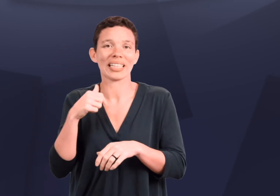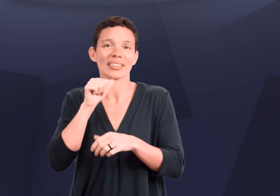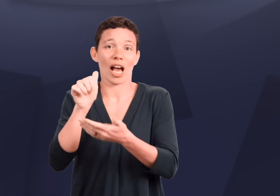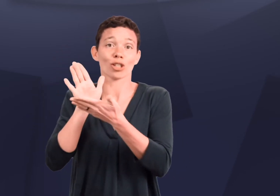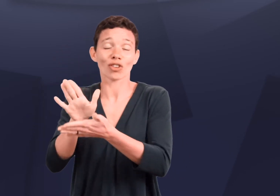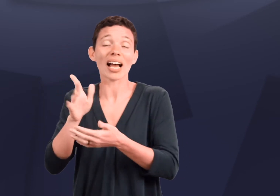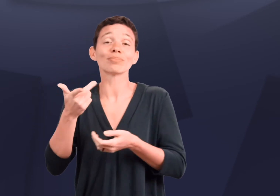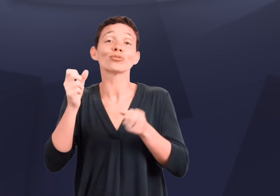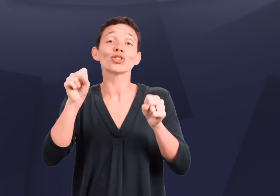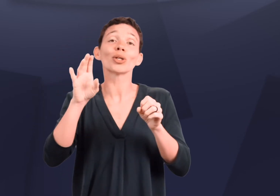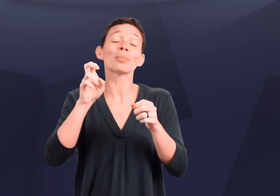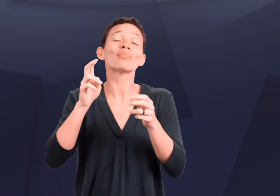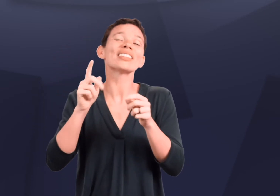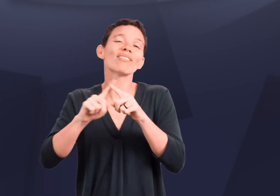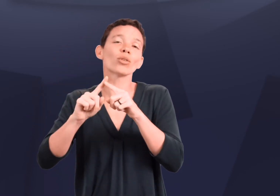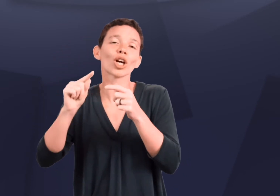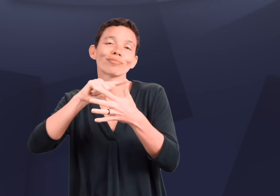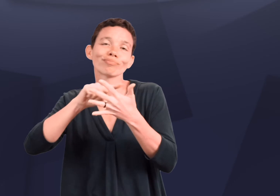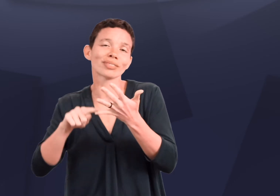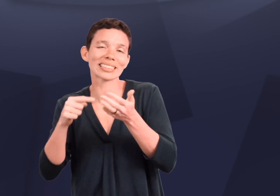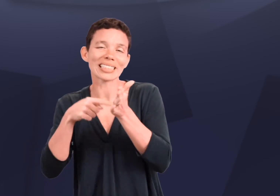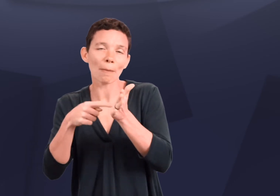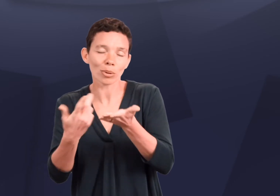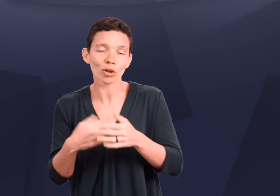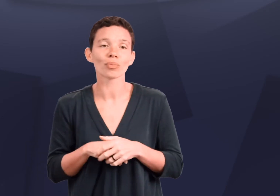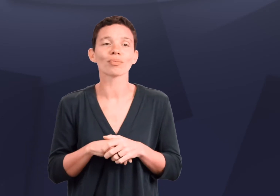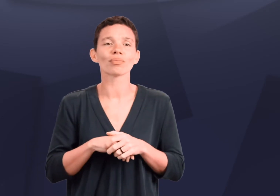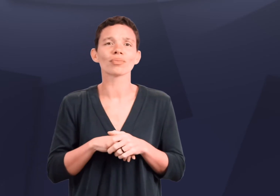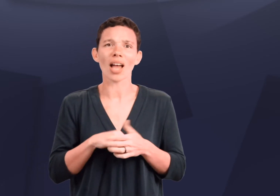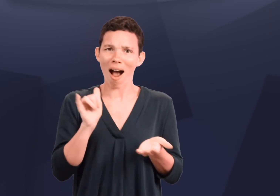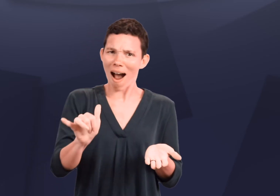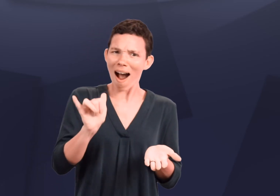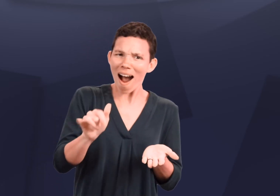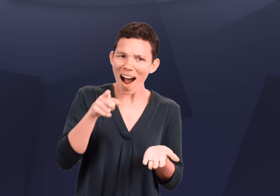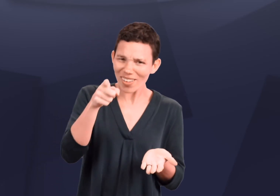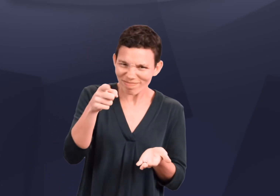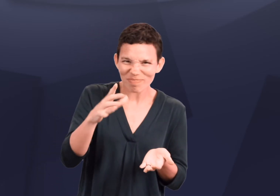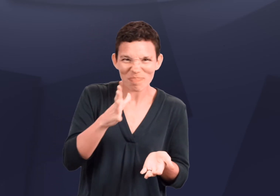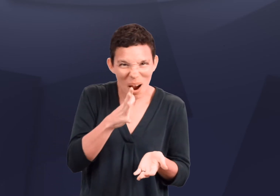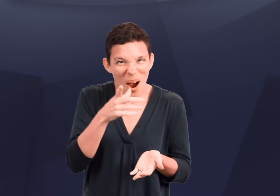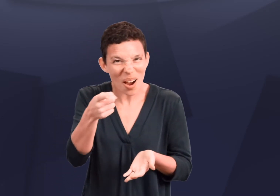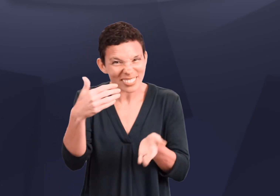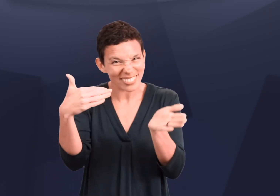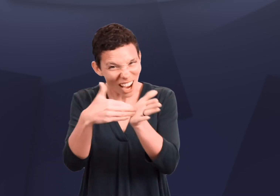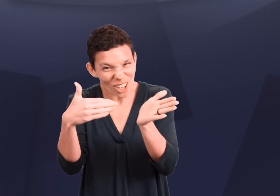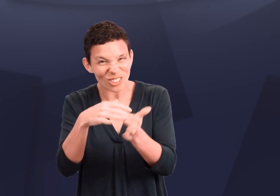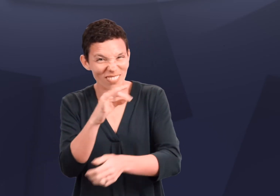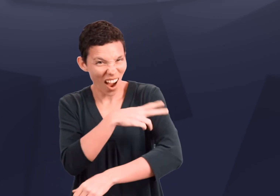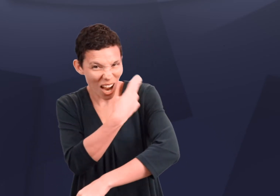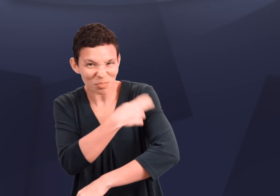Here are just a few examples. Oh, you're a mother and a hospital doctor?